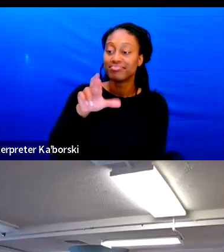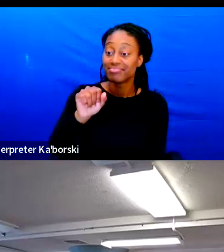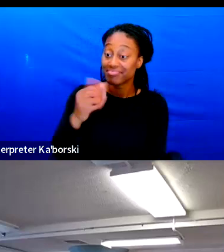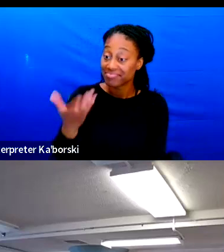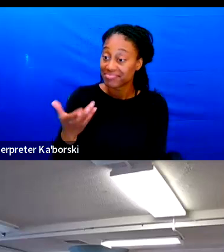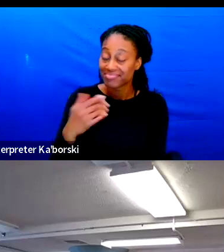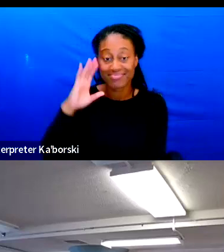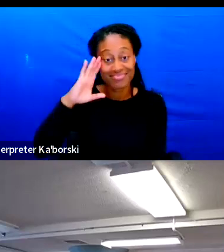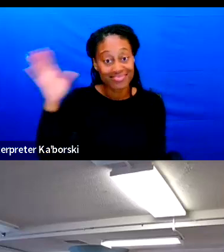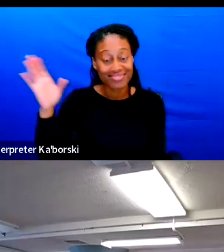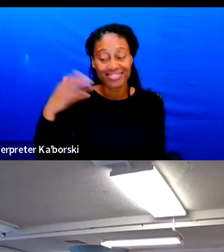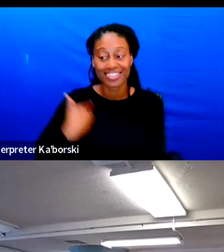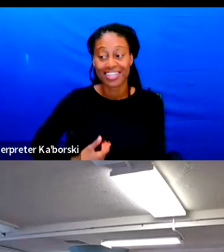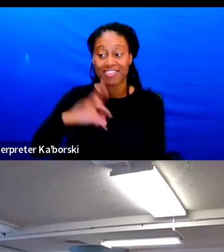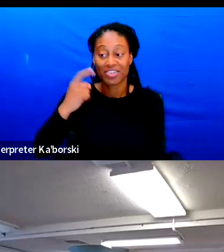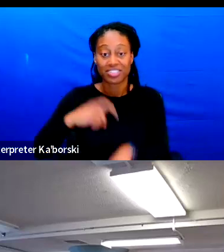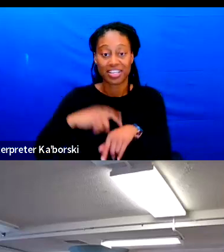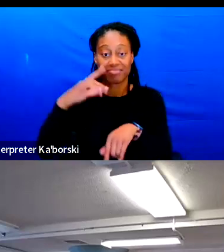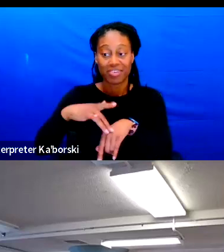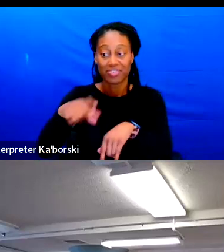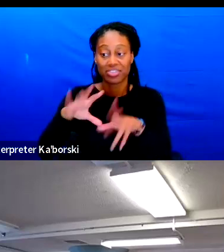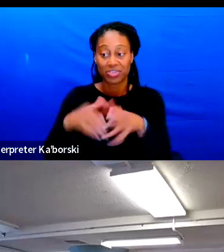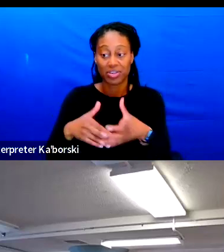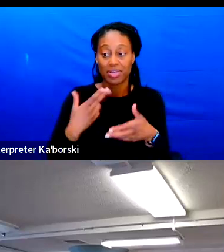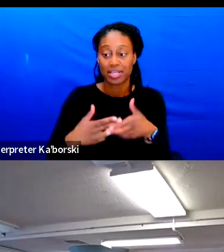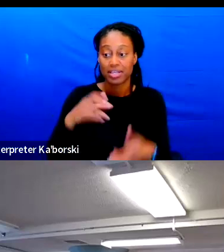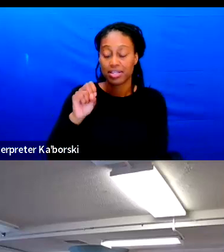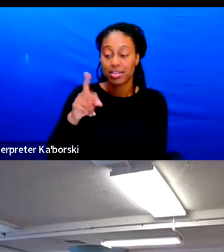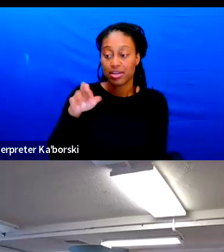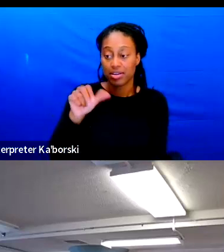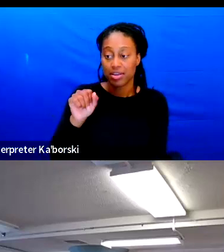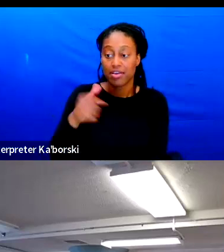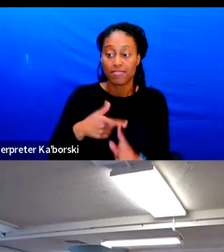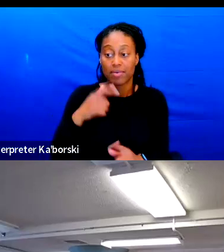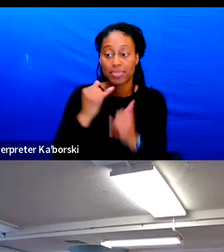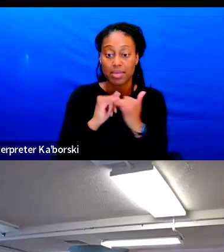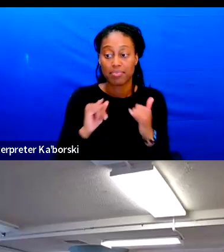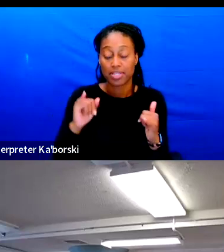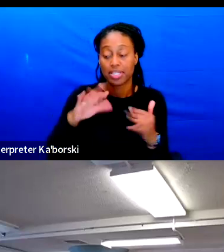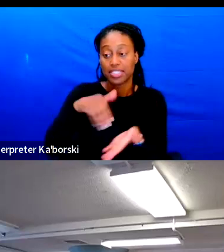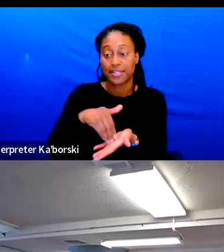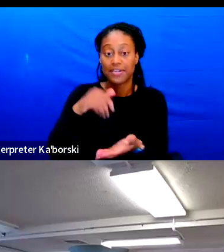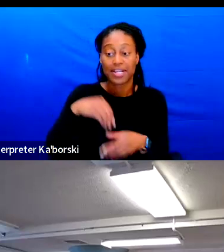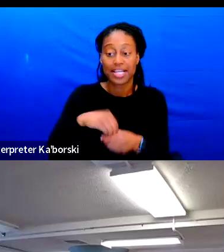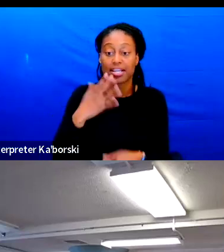Sandra McBroom: Hi, this is my first time to this group. I'm Sandra Mcbroom, and I'm from the Independent center in Colorado Springs, Colorado.